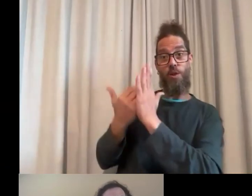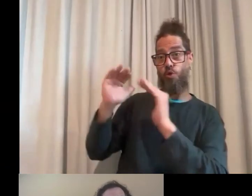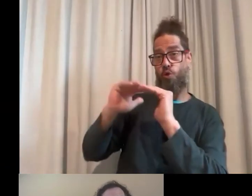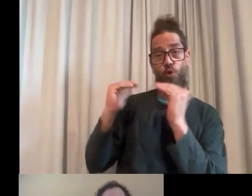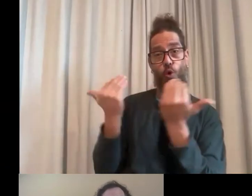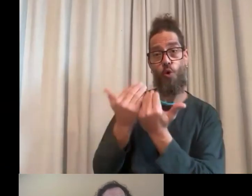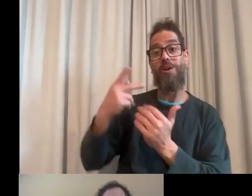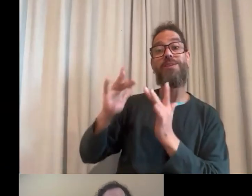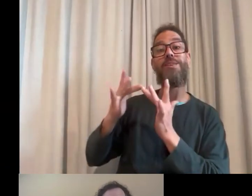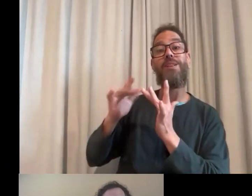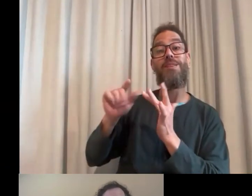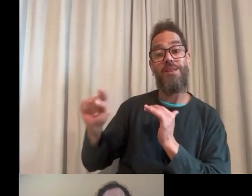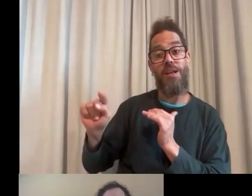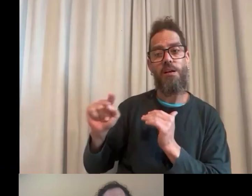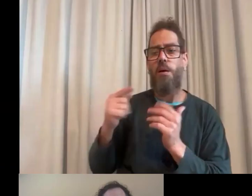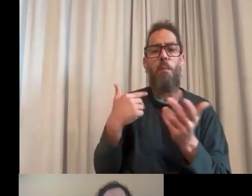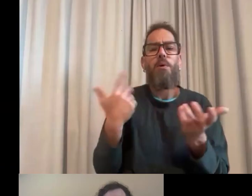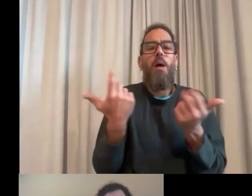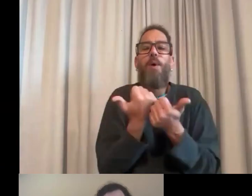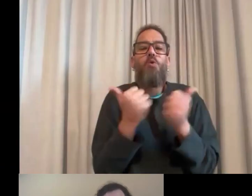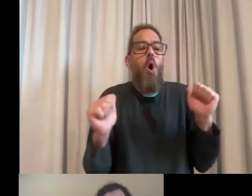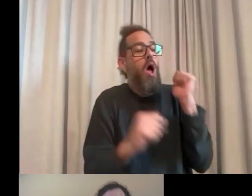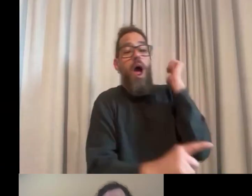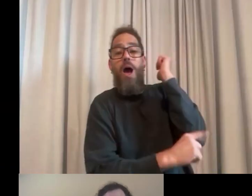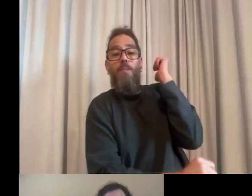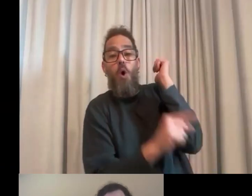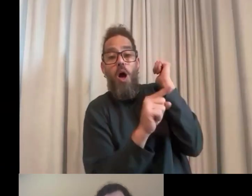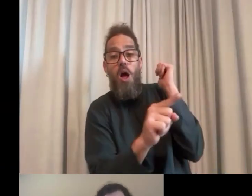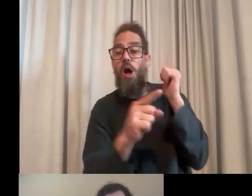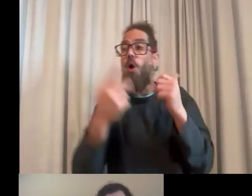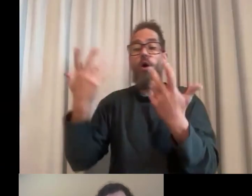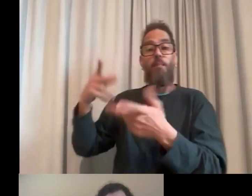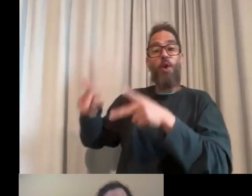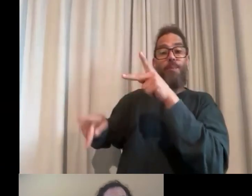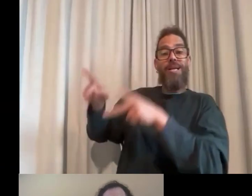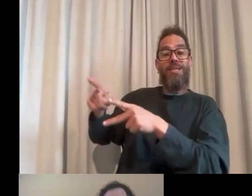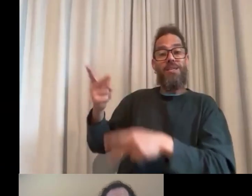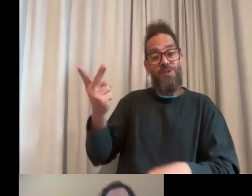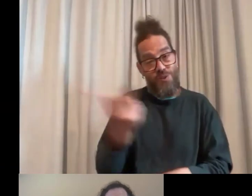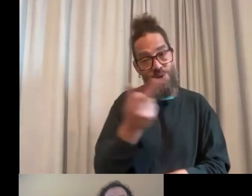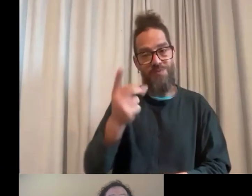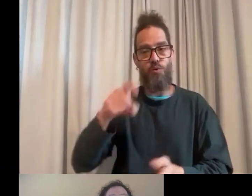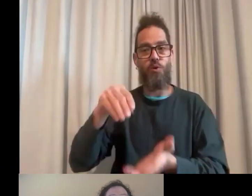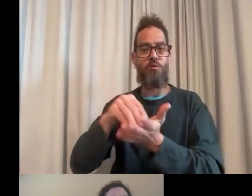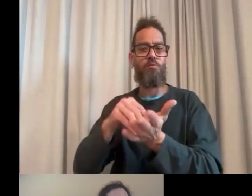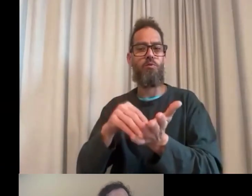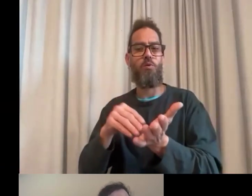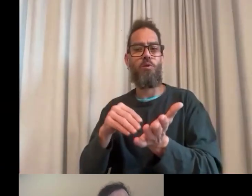to list all of your websites, both internally facing and externally facing, all your public